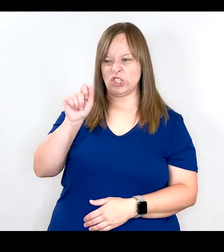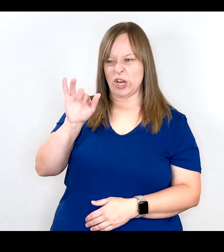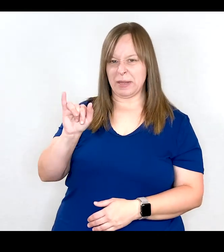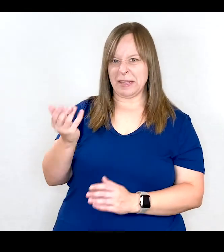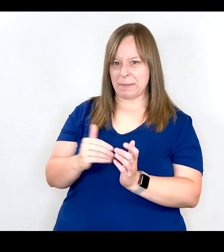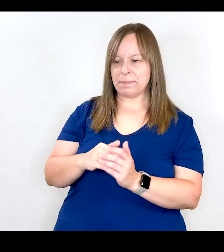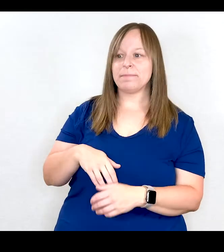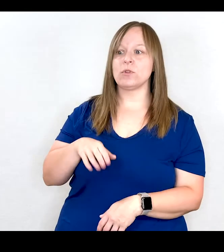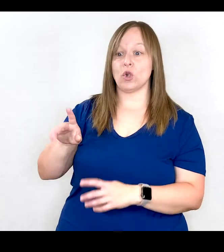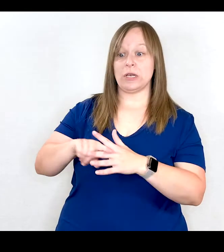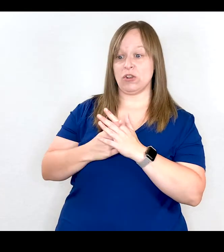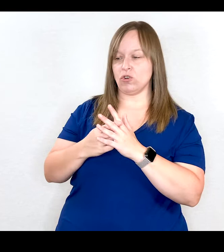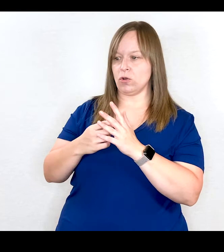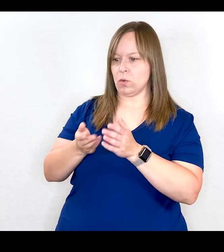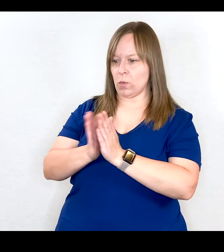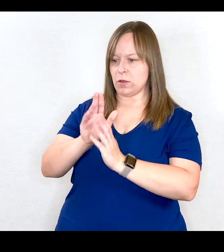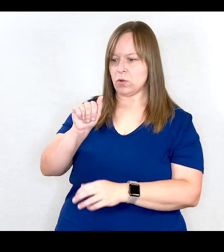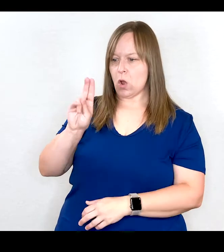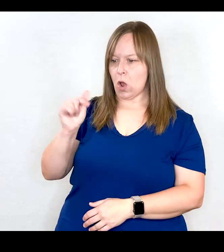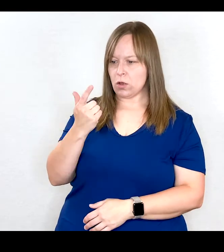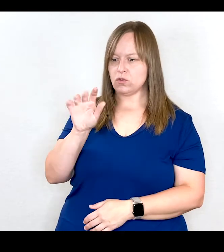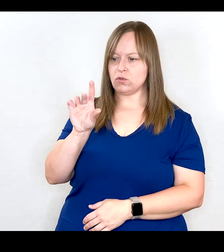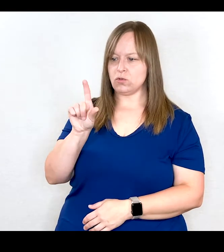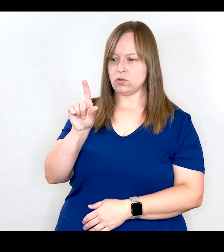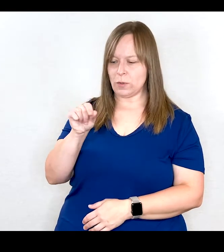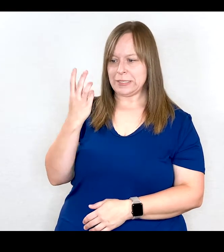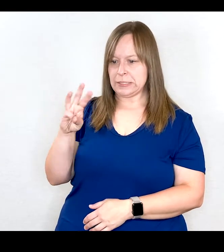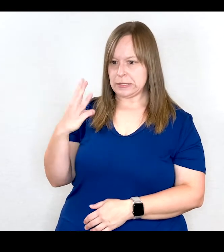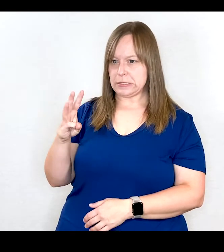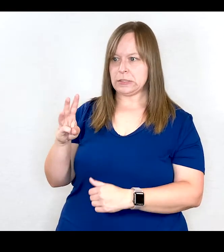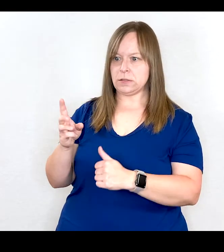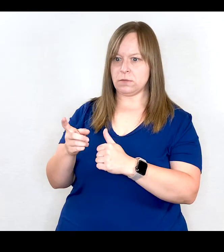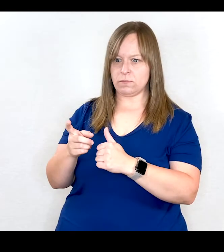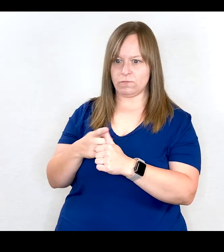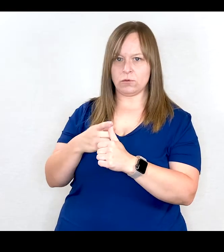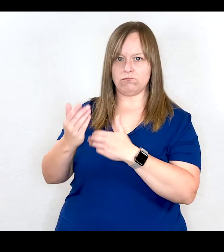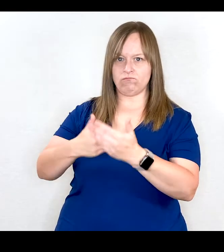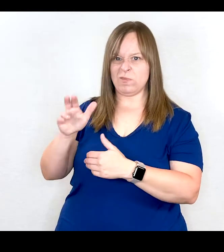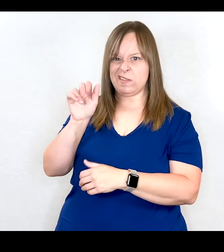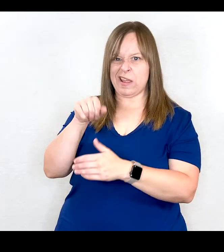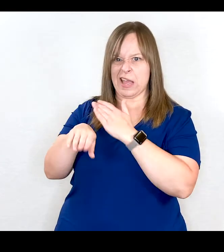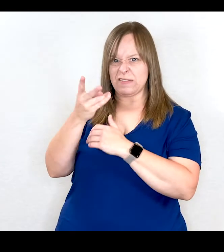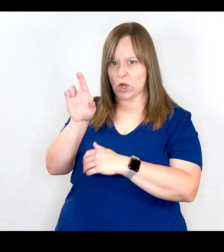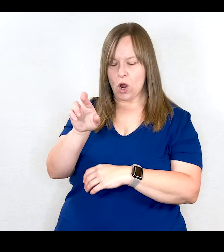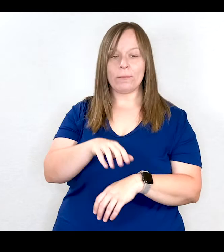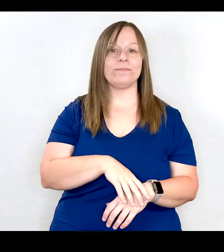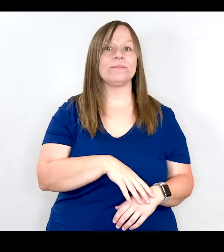So Denise's initial request was in August 2016, when she first started with ACCES-VR.